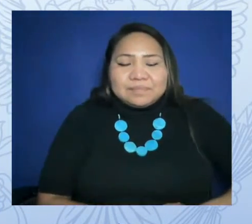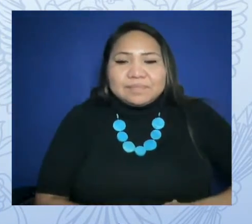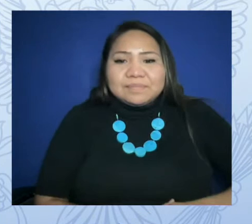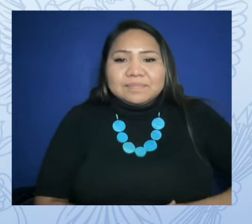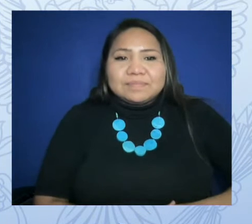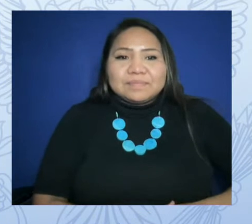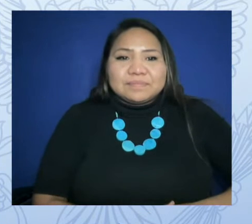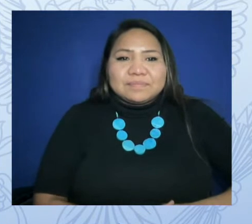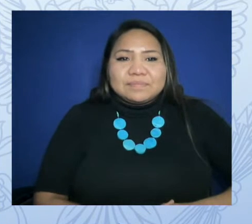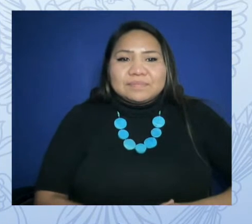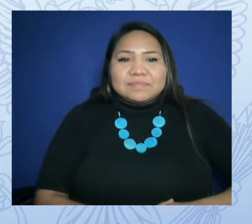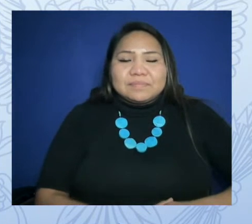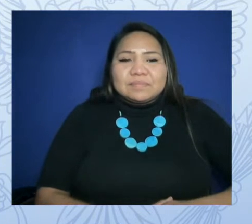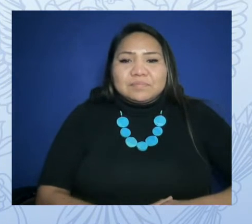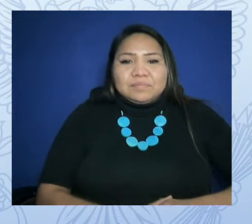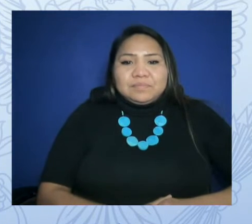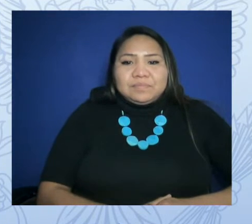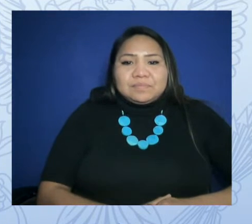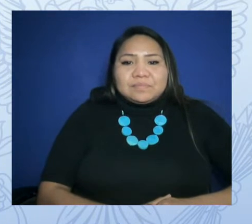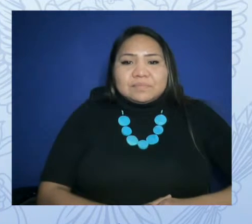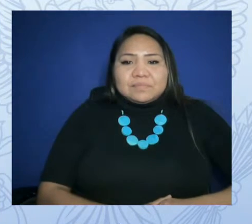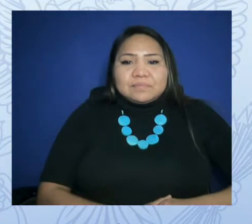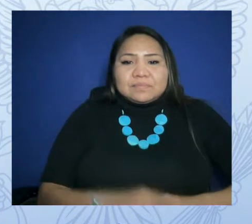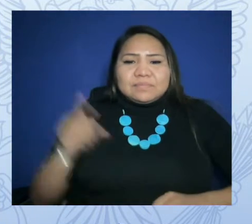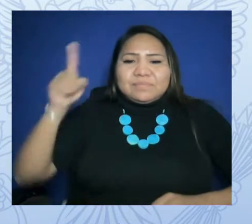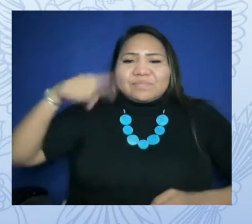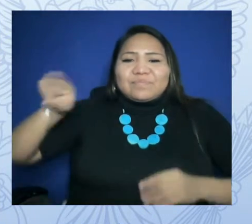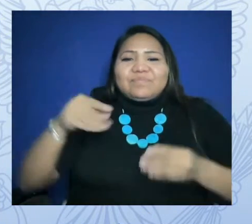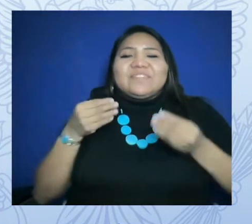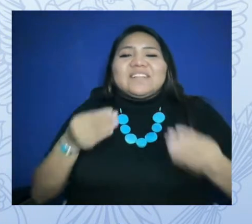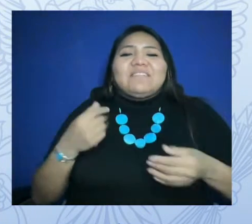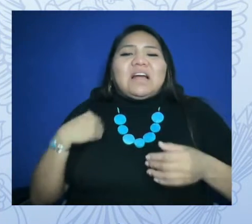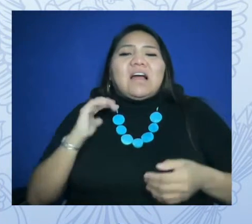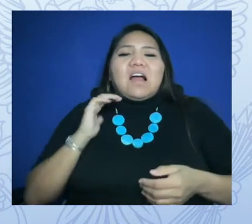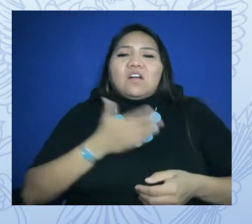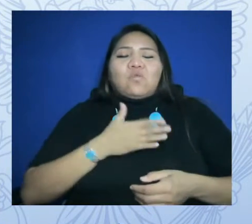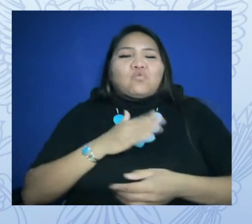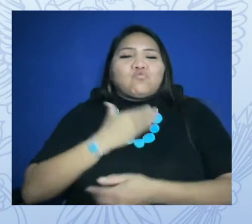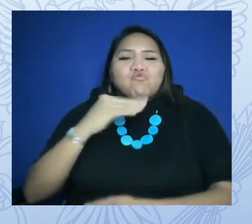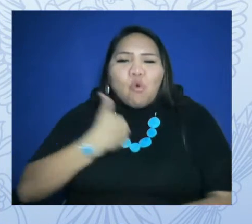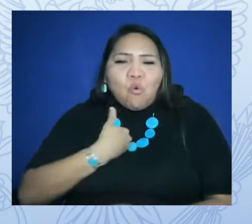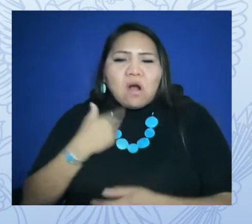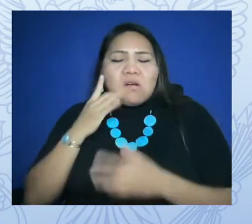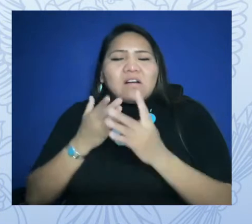They feed our souls and hearts through their artwork and their words, like Joy Harjo,